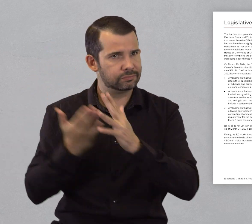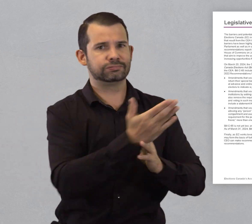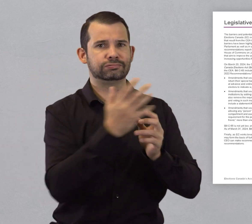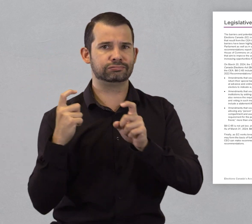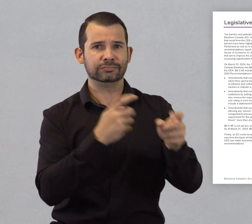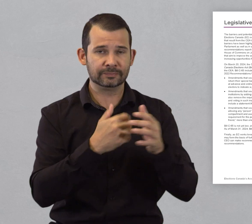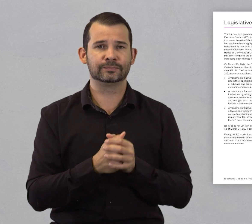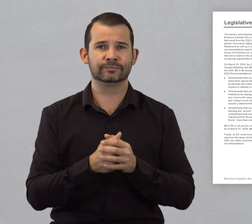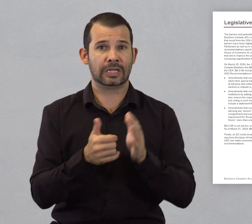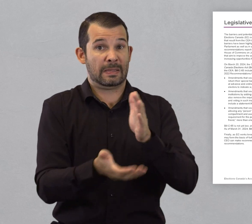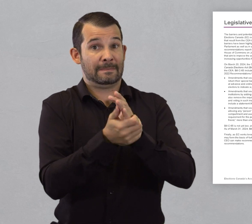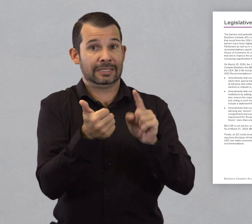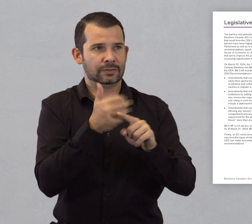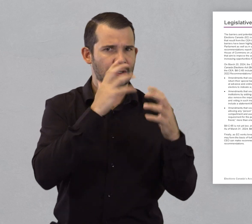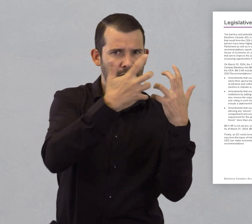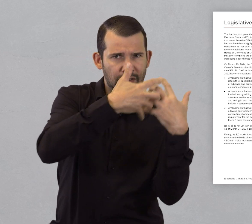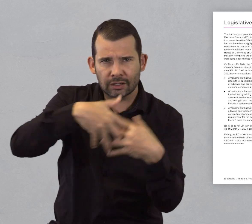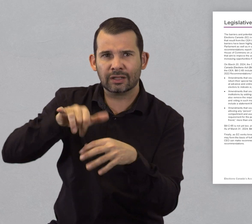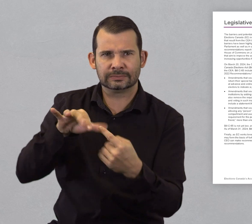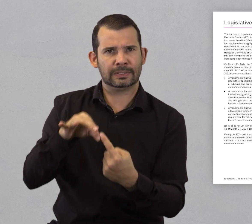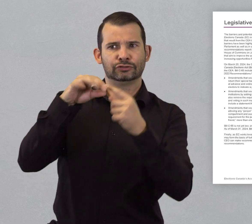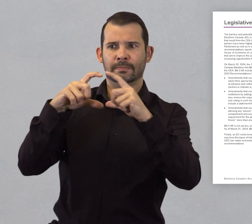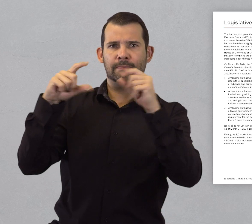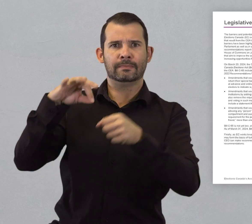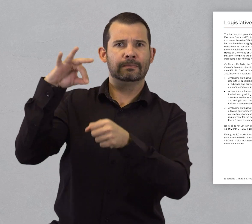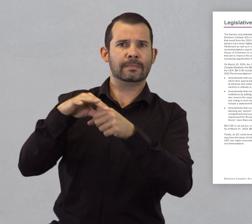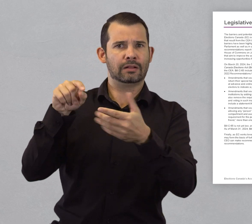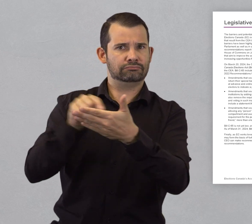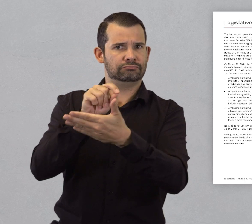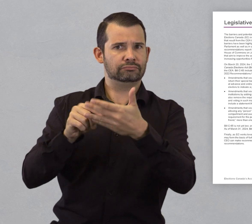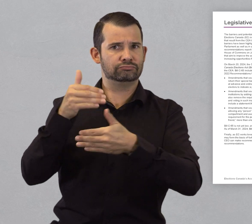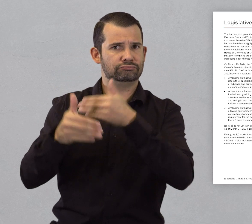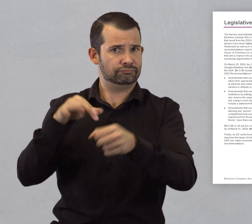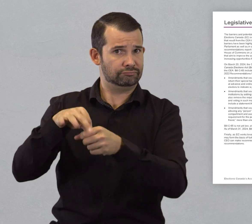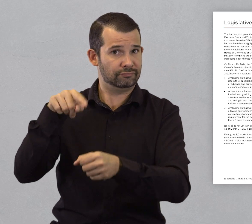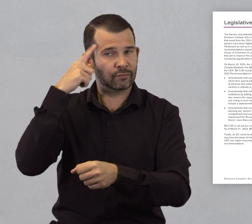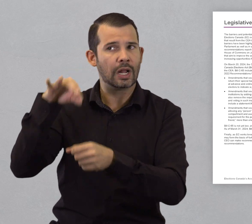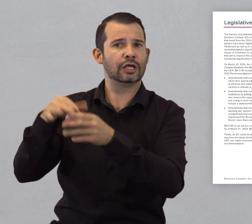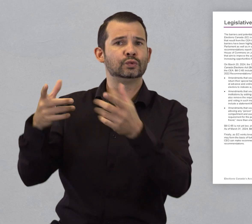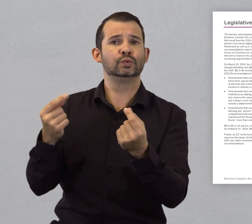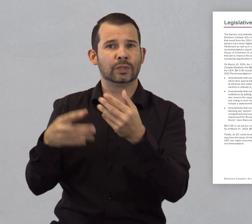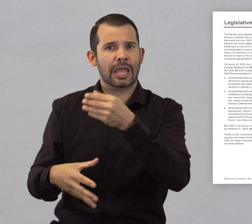• Amendments that would facilitate the special ballot voting process for electors by adding the